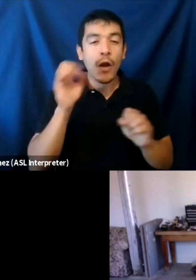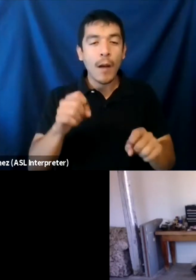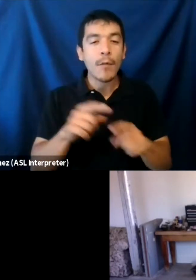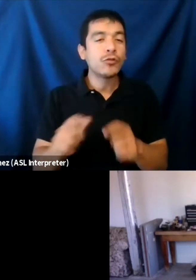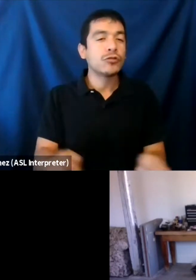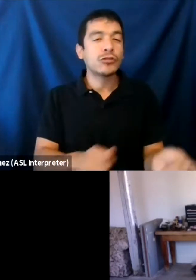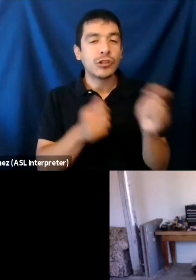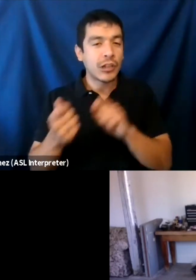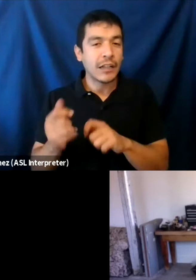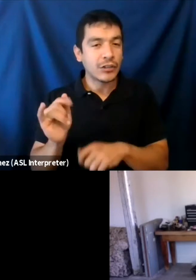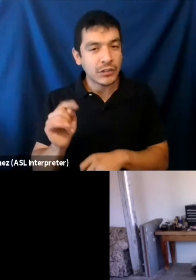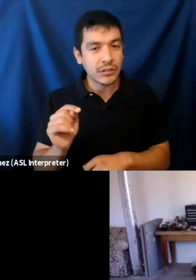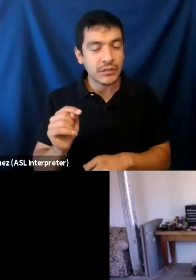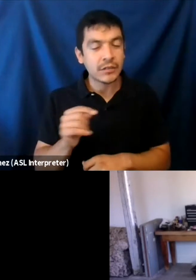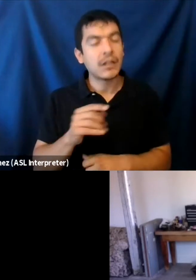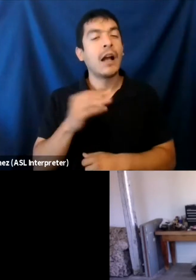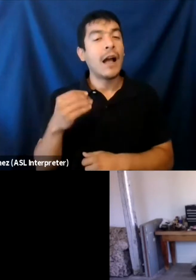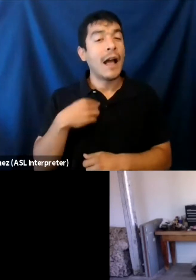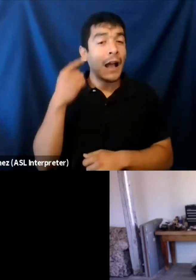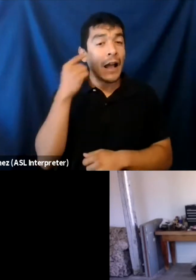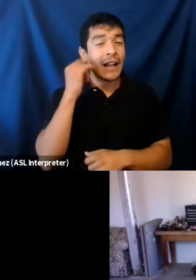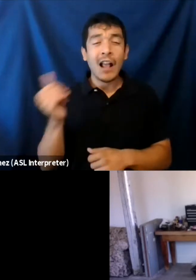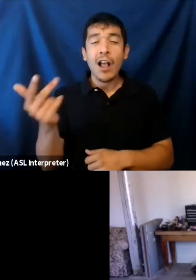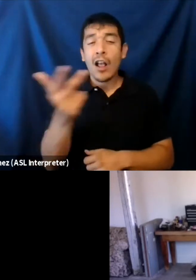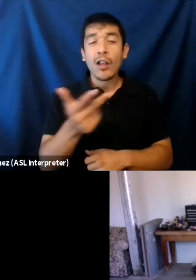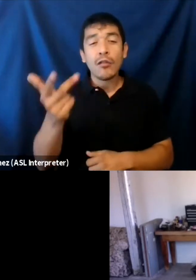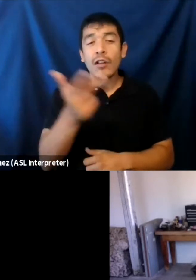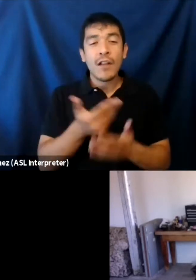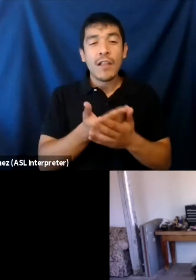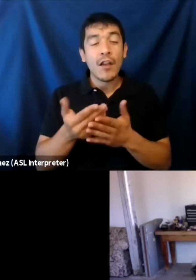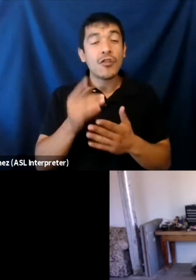And I think that all three of those things are really important on their own,